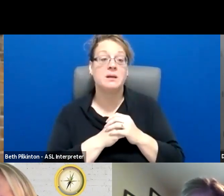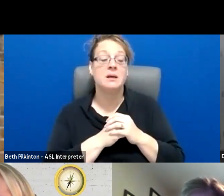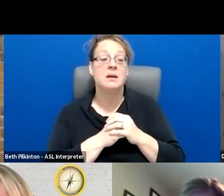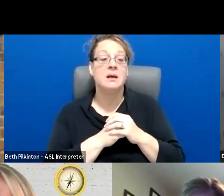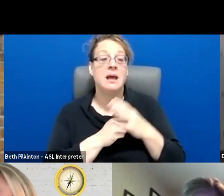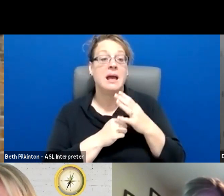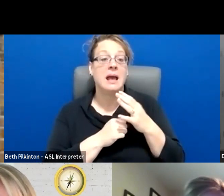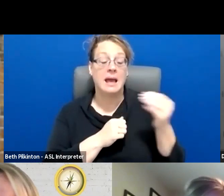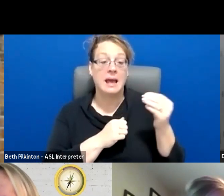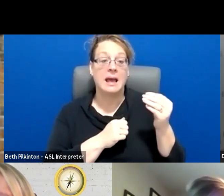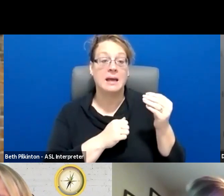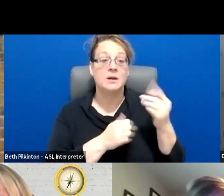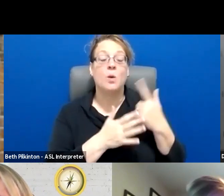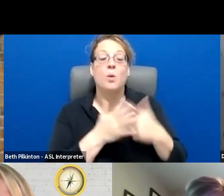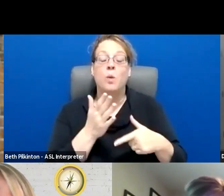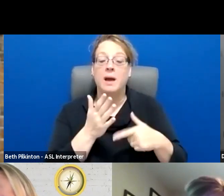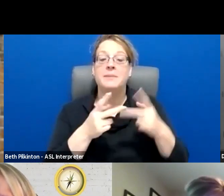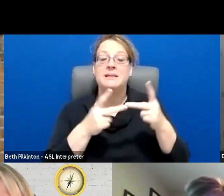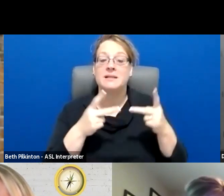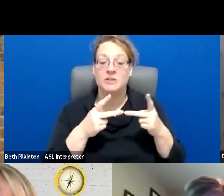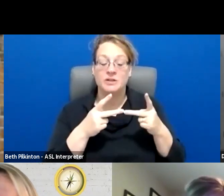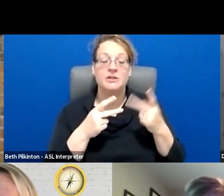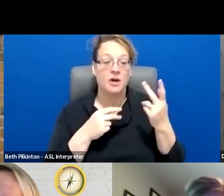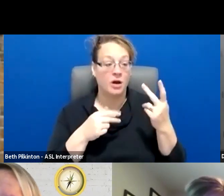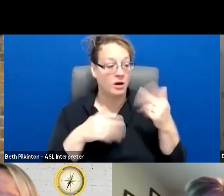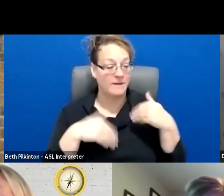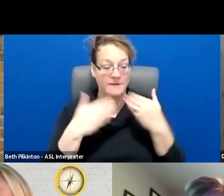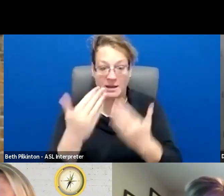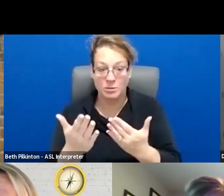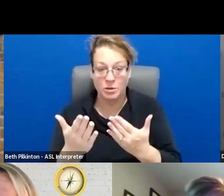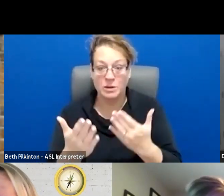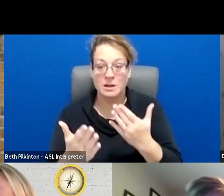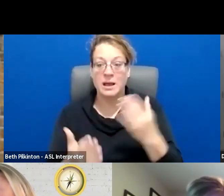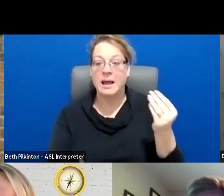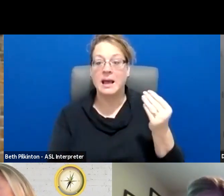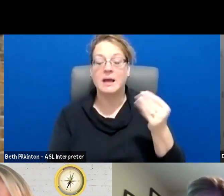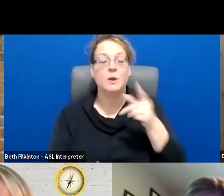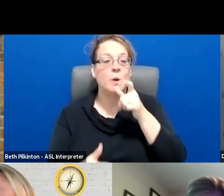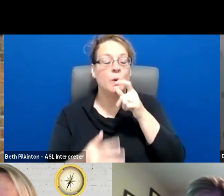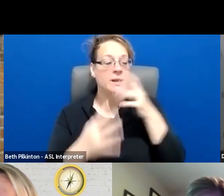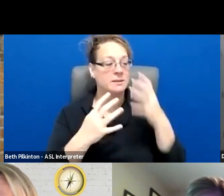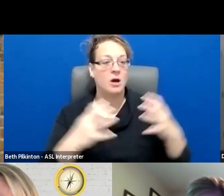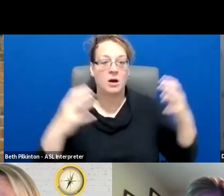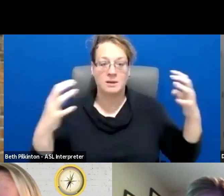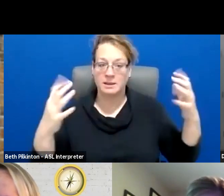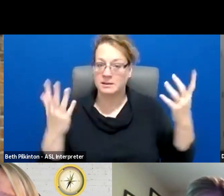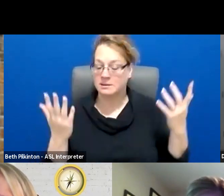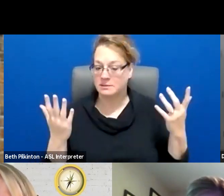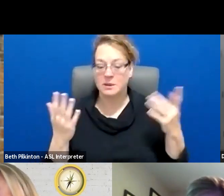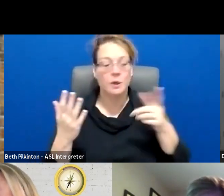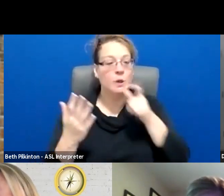In regards to the first question, I think it is important for a company to identify what the needs are for their employers. And what positions are available.